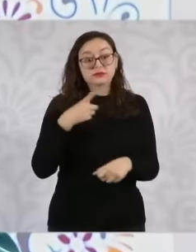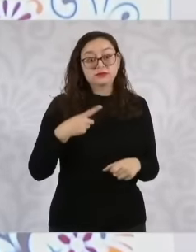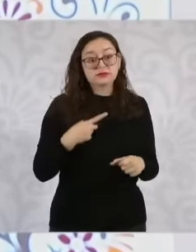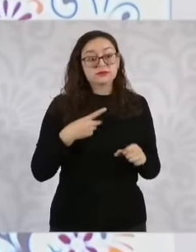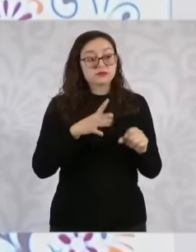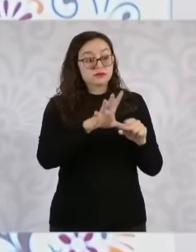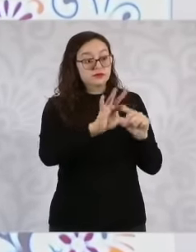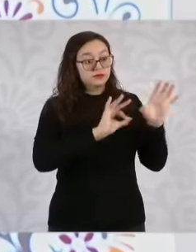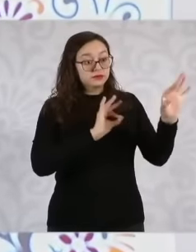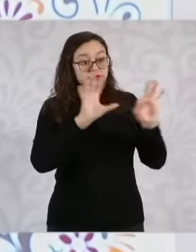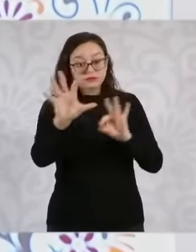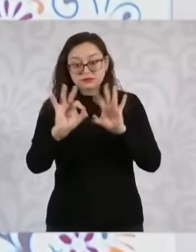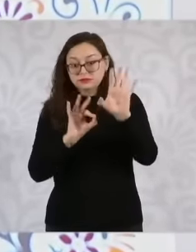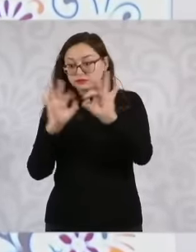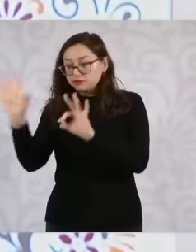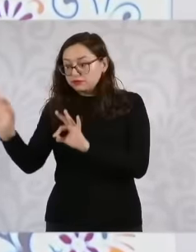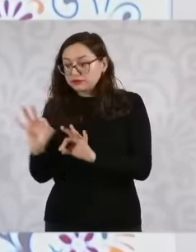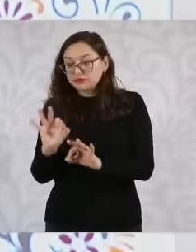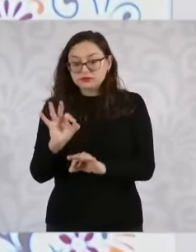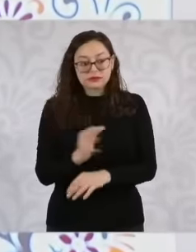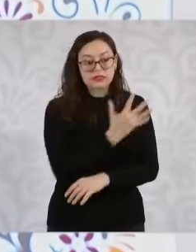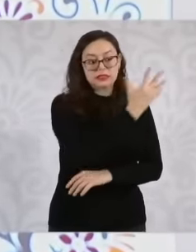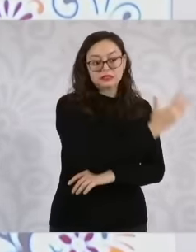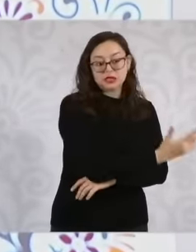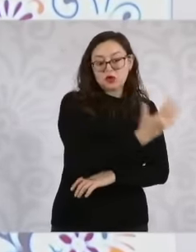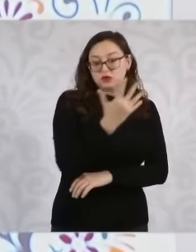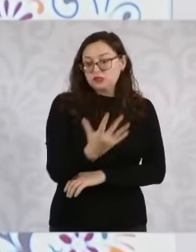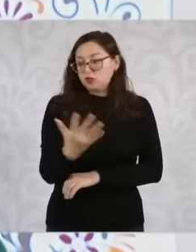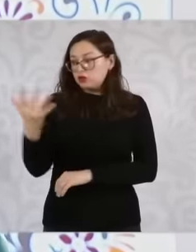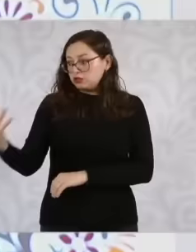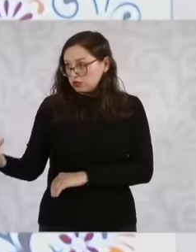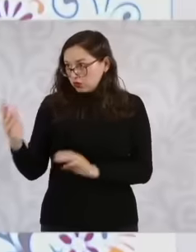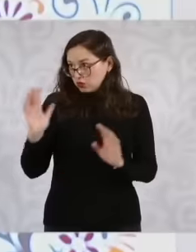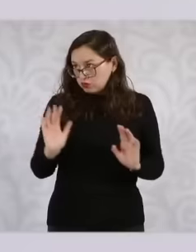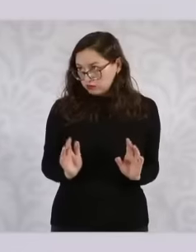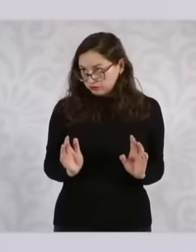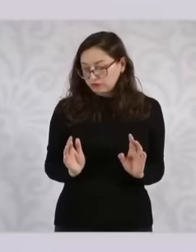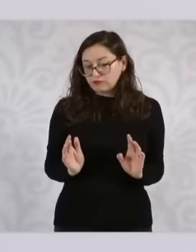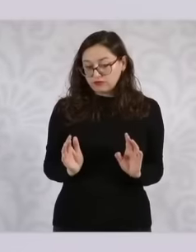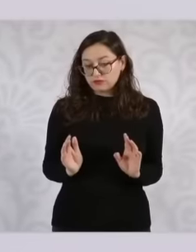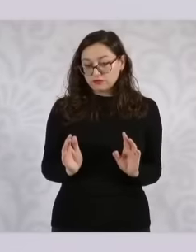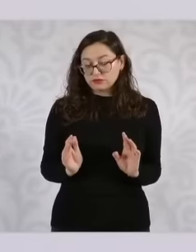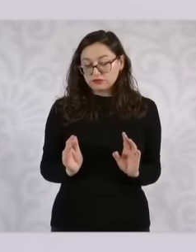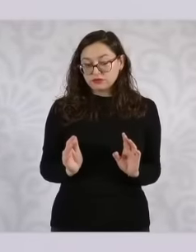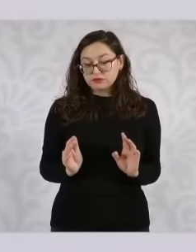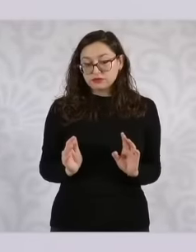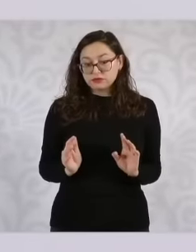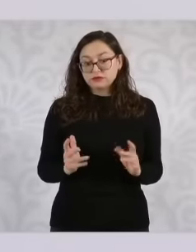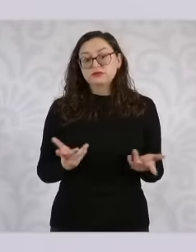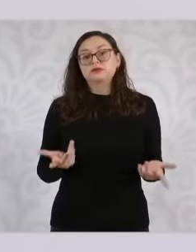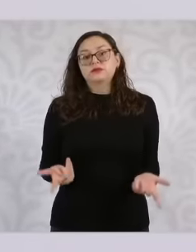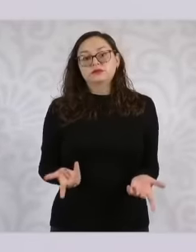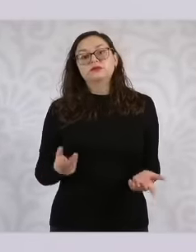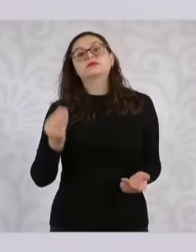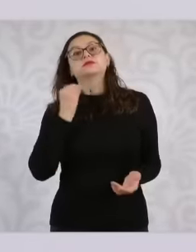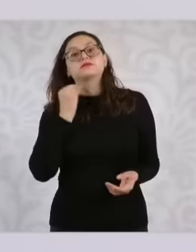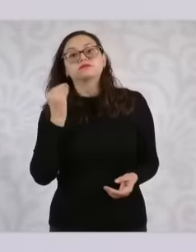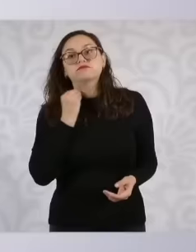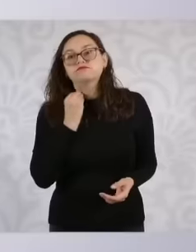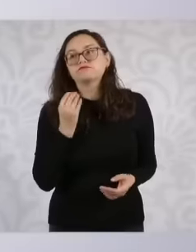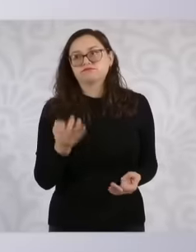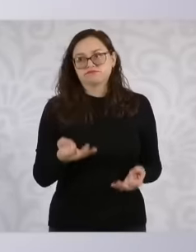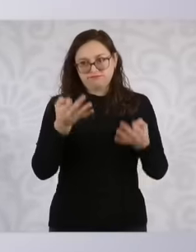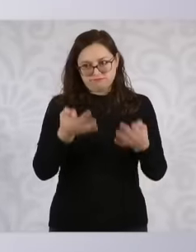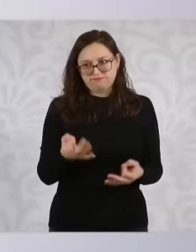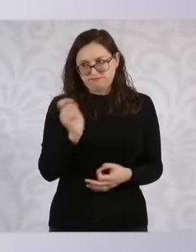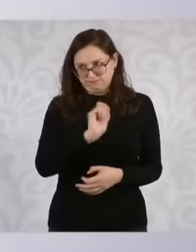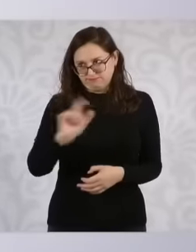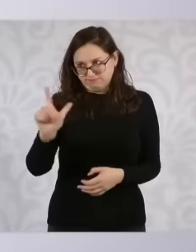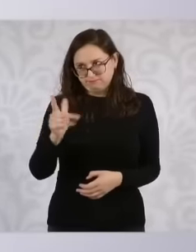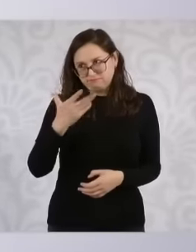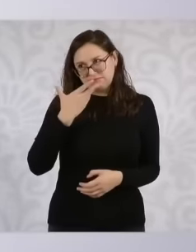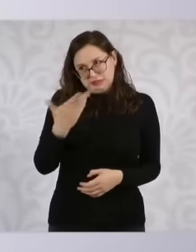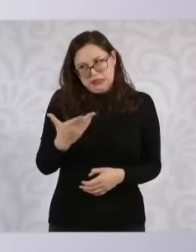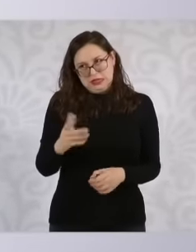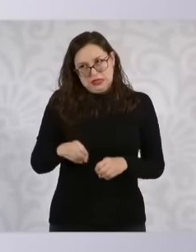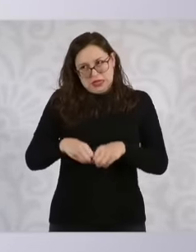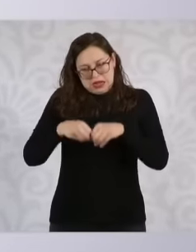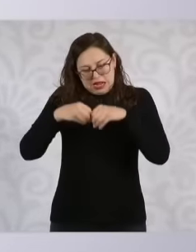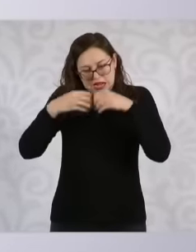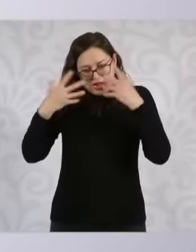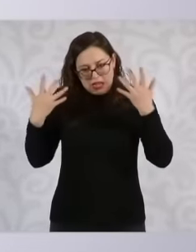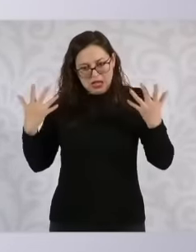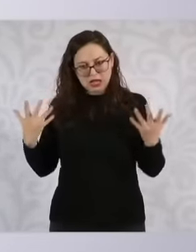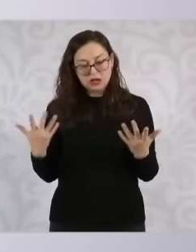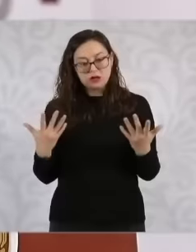course, lawyers, lawyers recognized by Congress. five and the supreme court five those are the